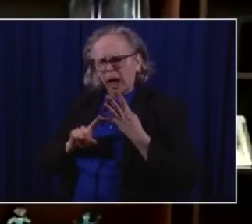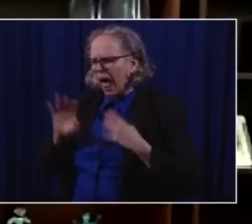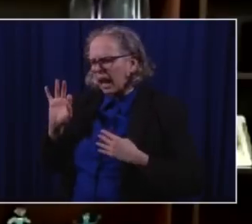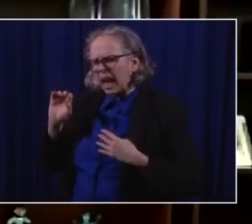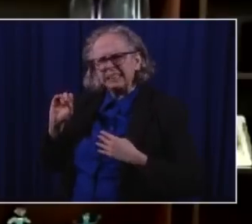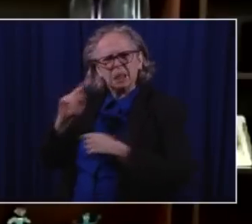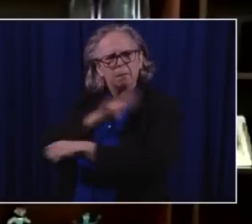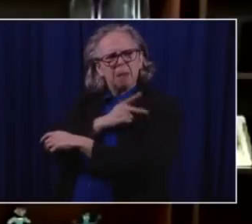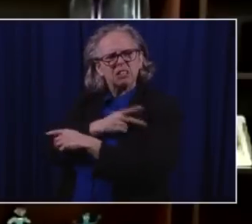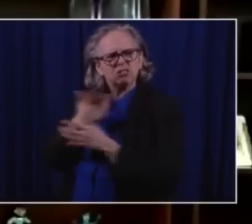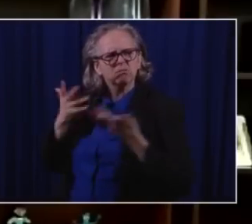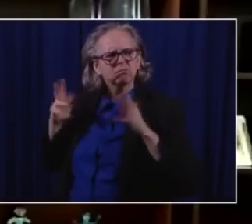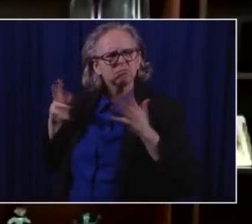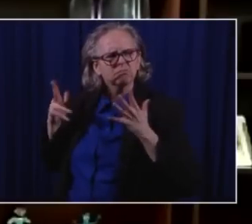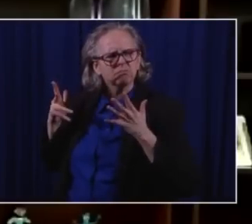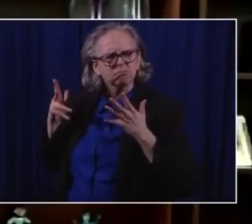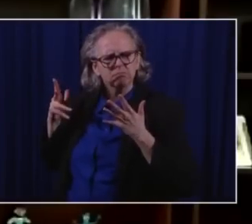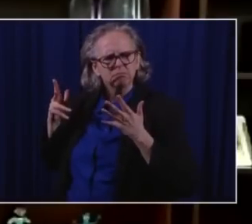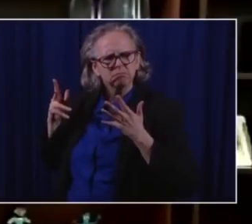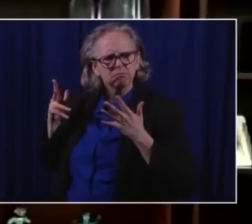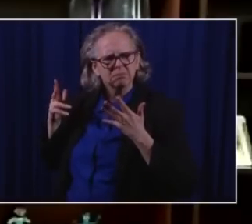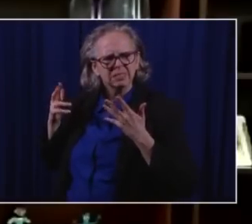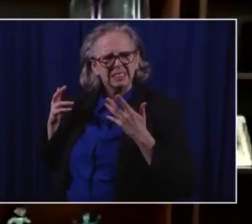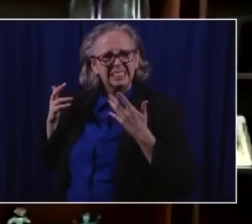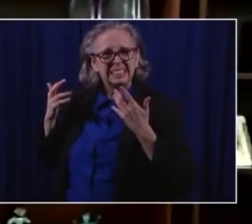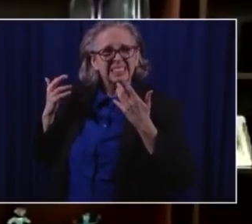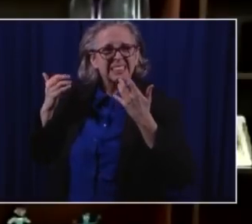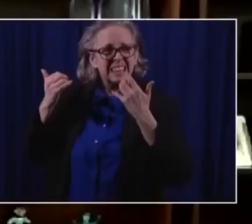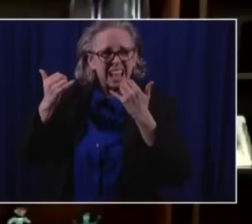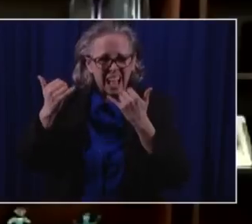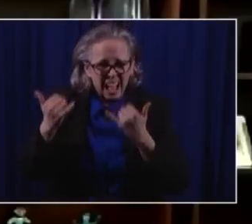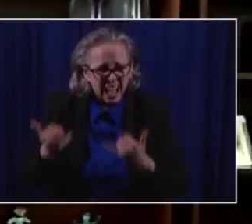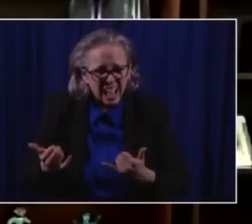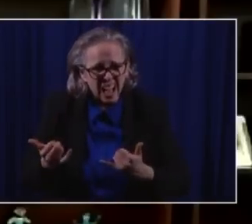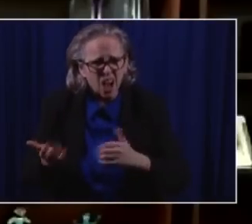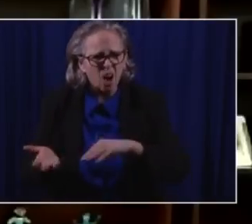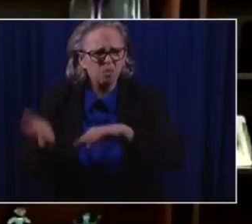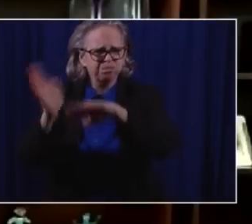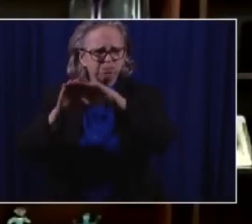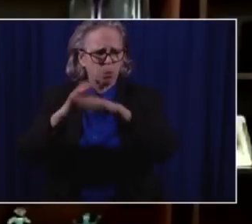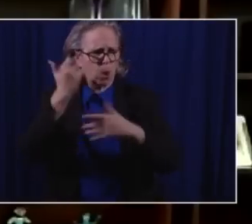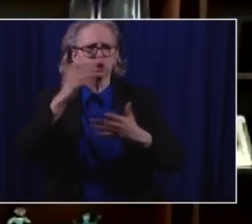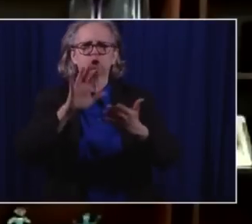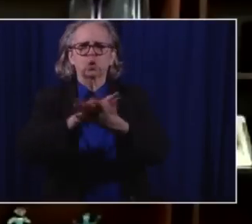perspective. In the end of September throughout the entire region we had 90 individuals